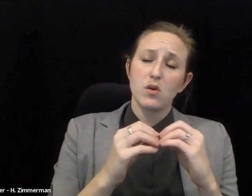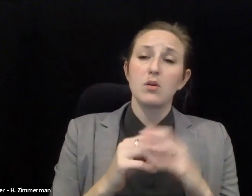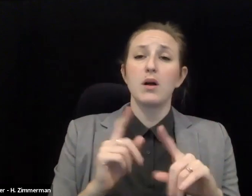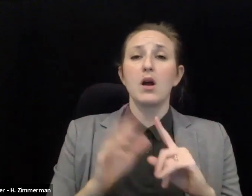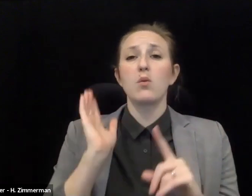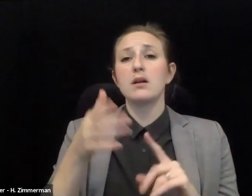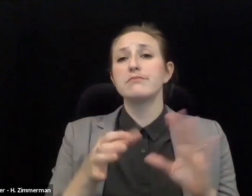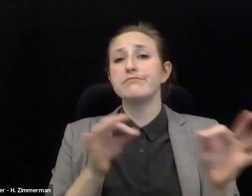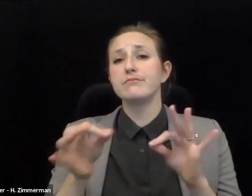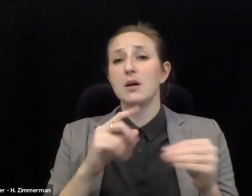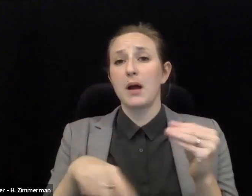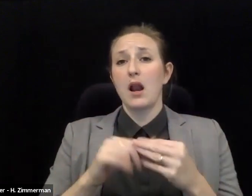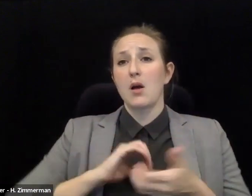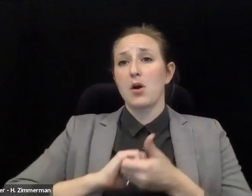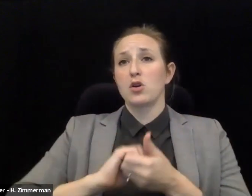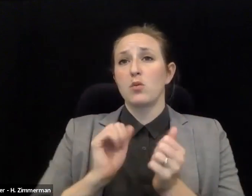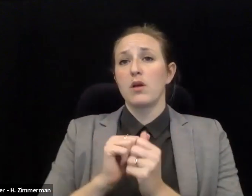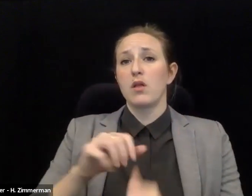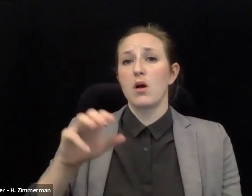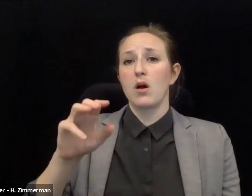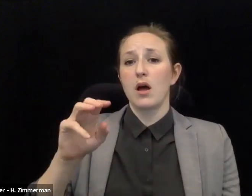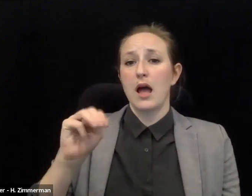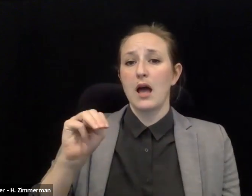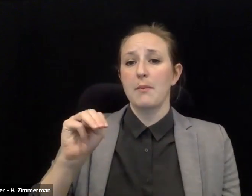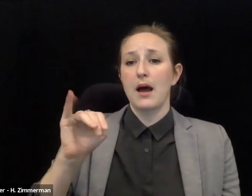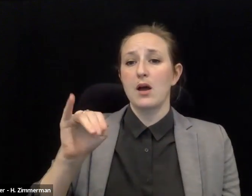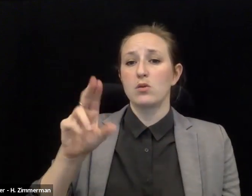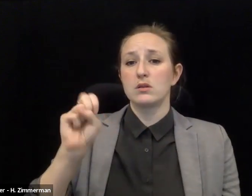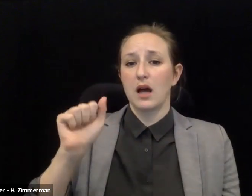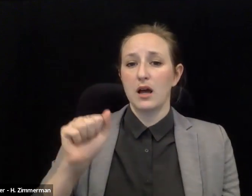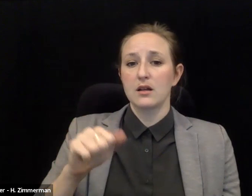with mobility International has really been key and growing our teams knowledge and understanding